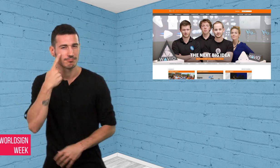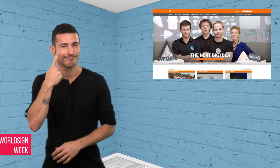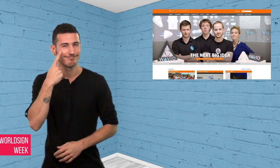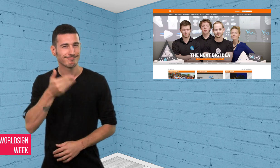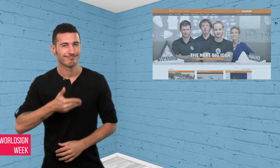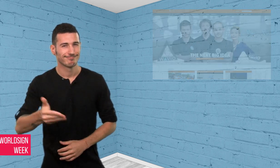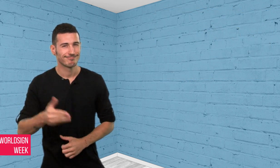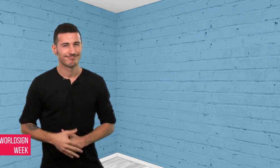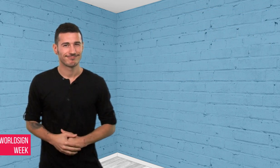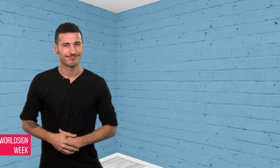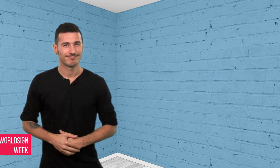Let’s see